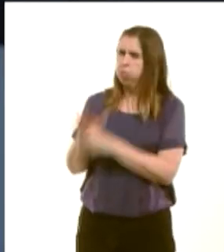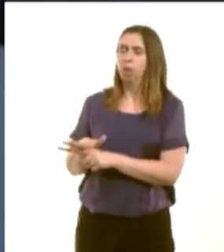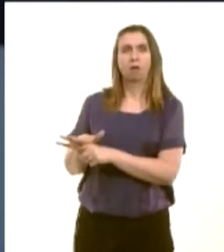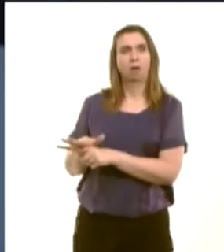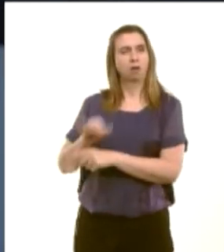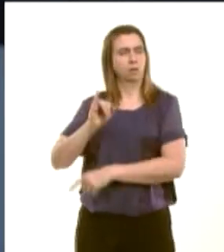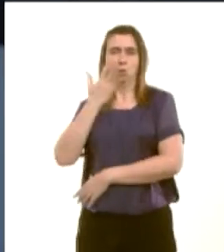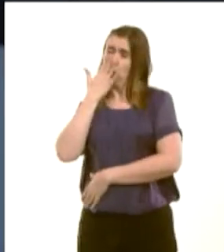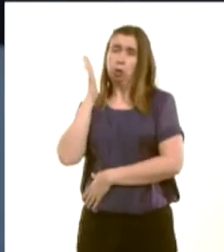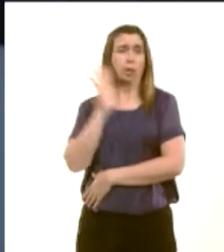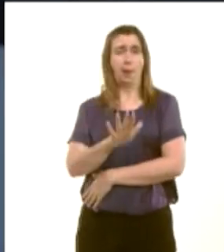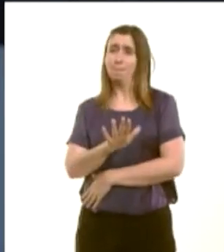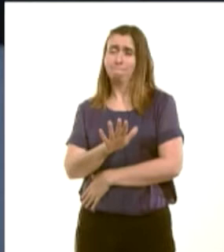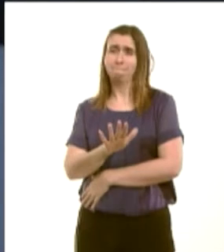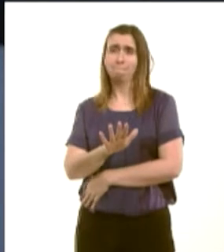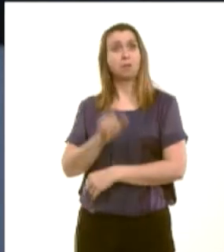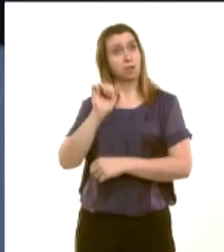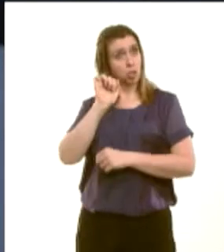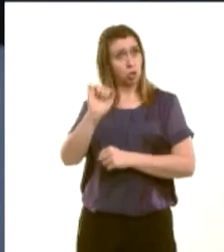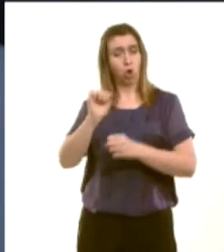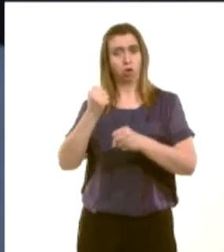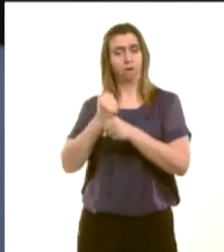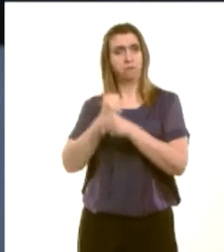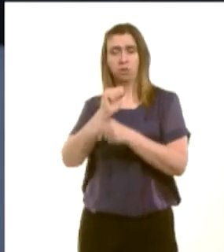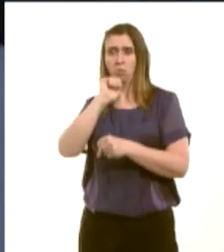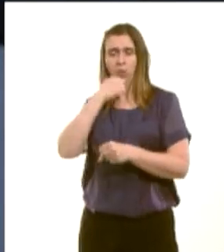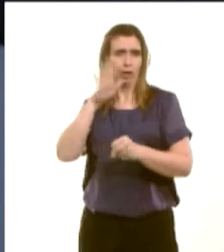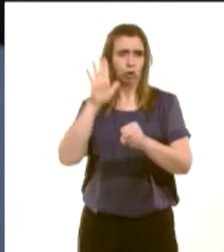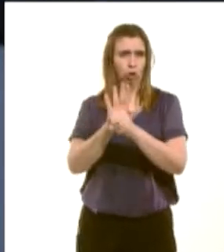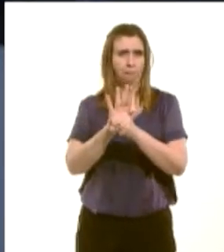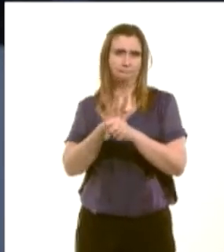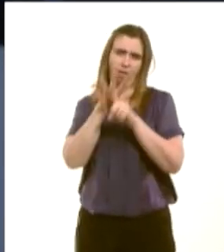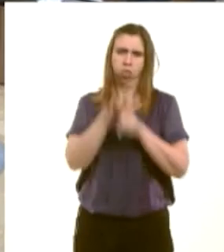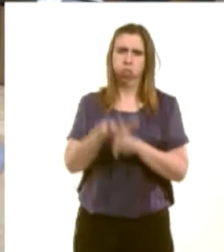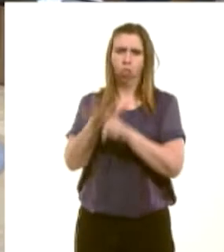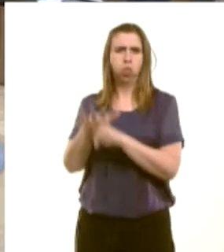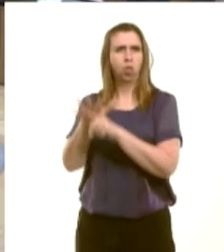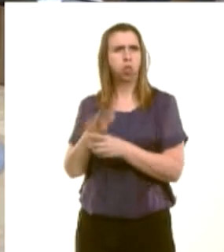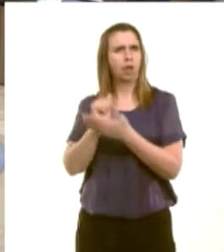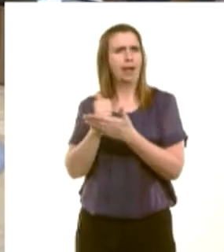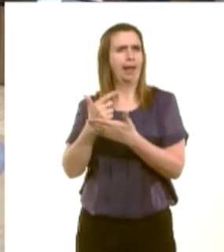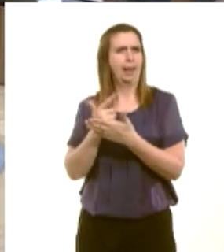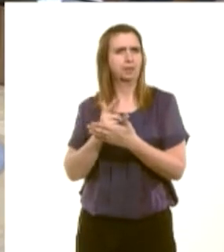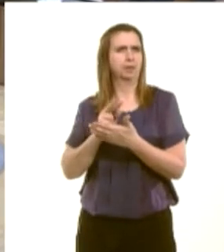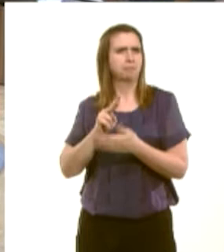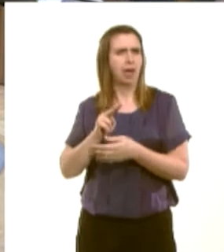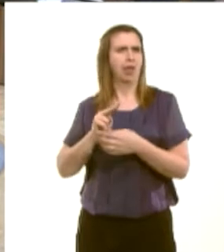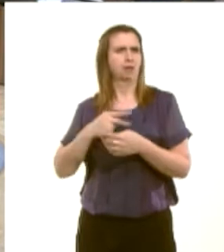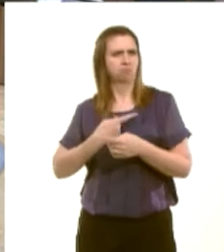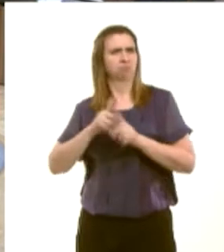your Government undertaking to stamp out all forms of homophobic bullying in Wales? Carwyn Jones: I would expect schools to ensure that teachers are able to recognise, first